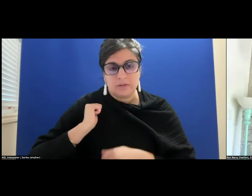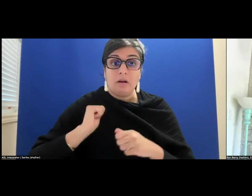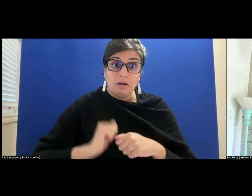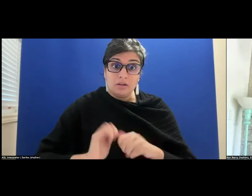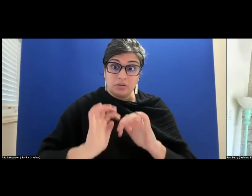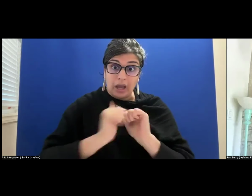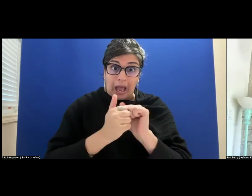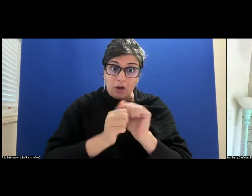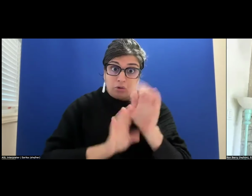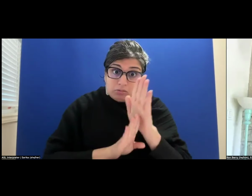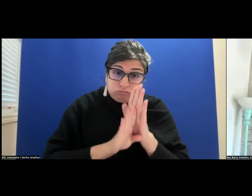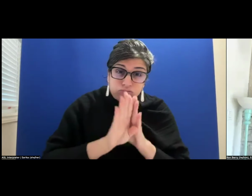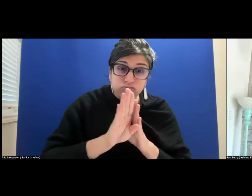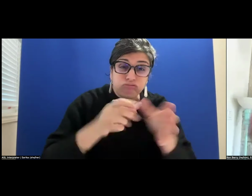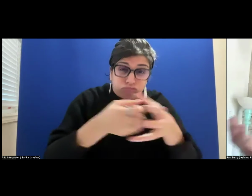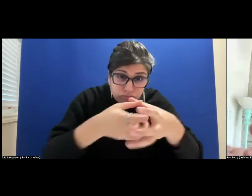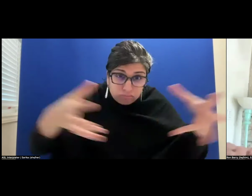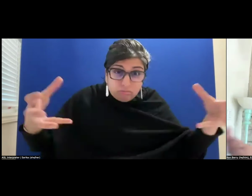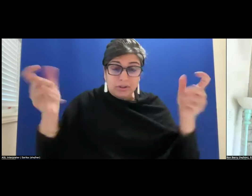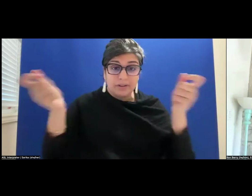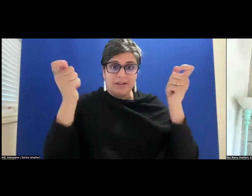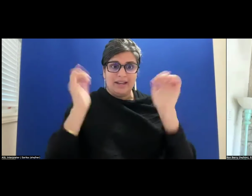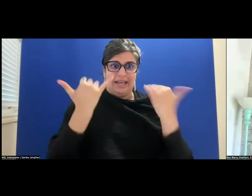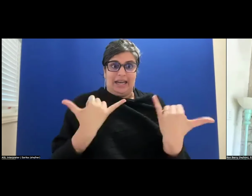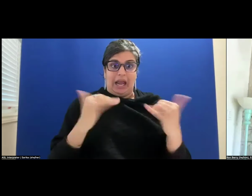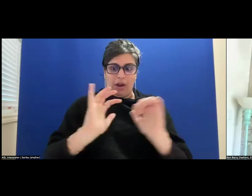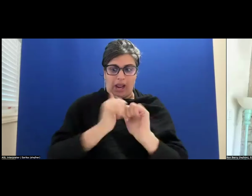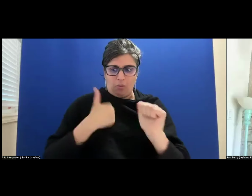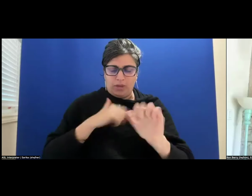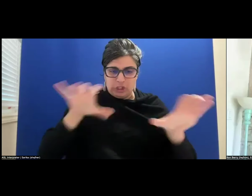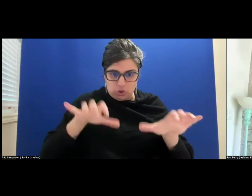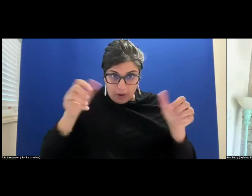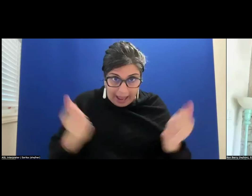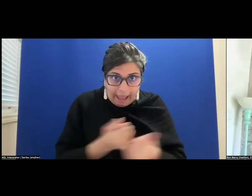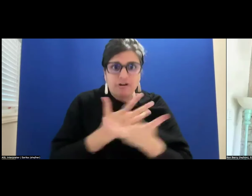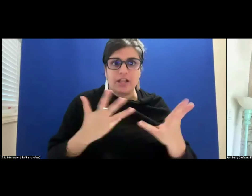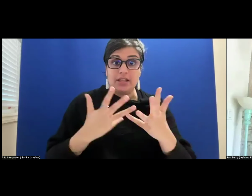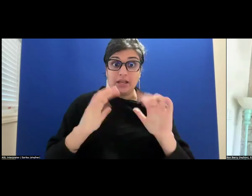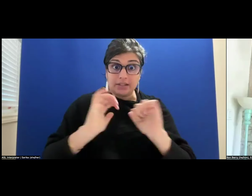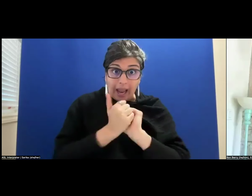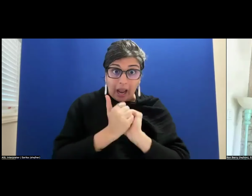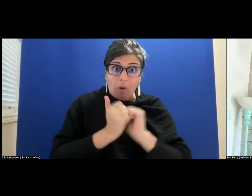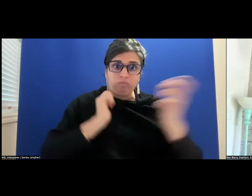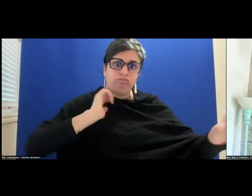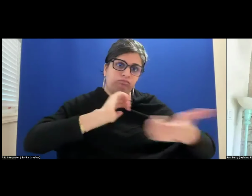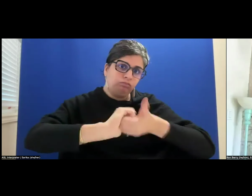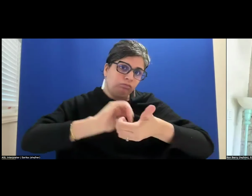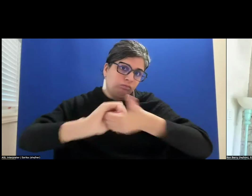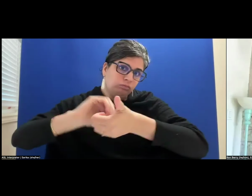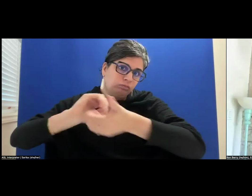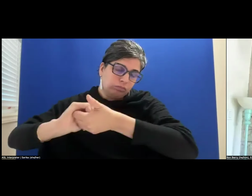and now sort of the way that we do everything, was through collaboration and through partnership.